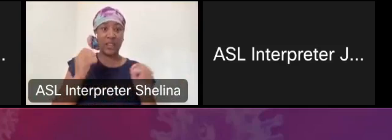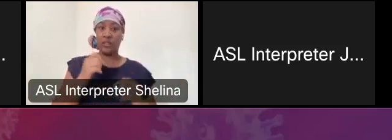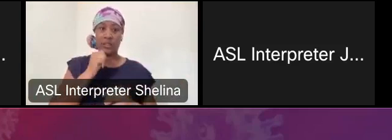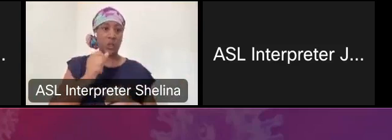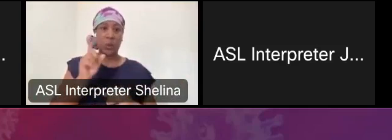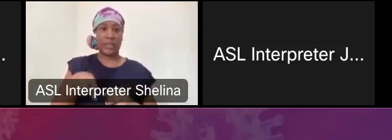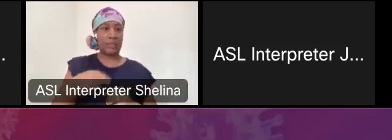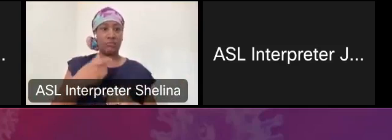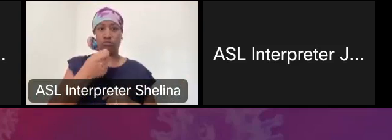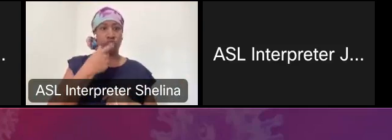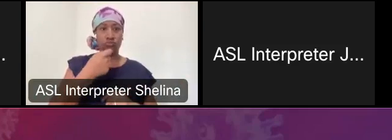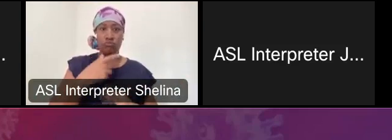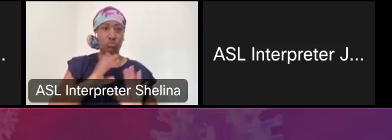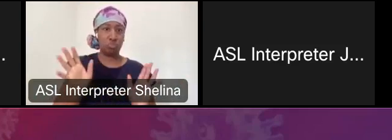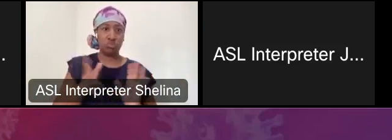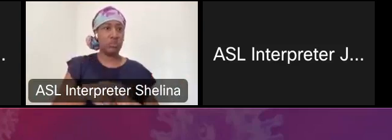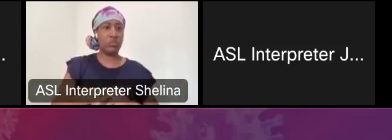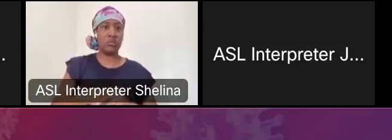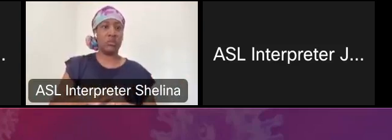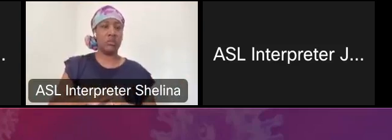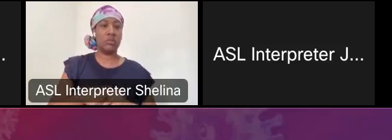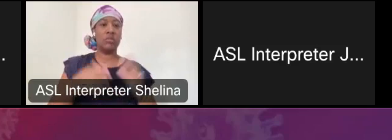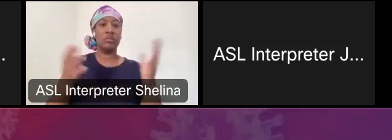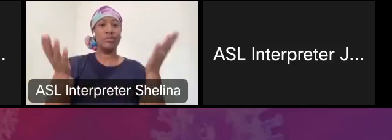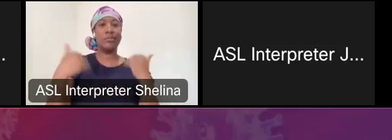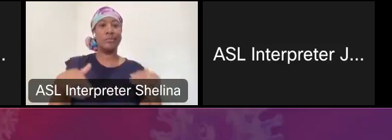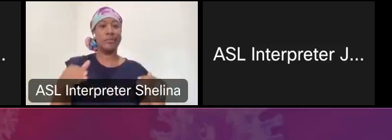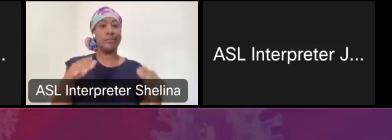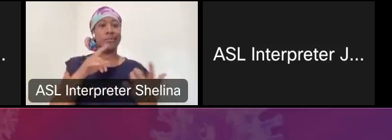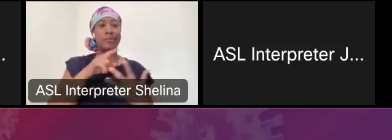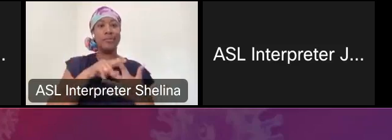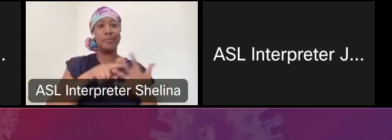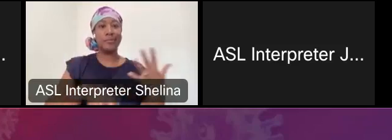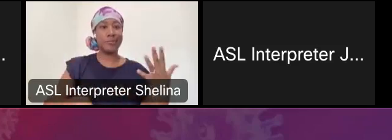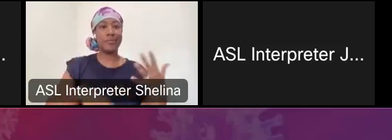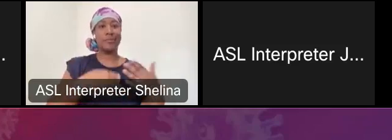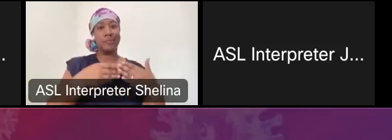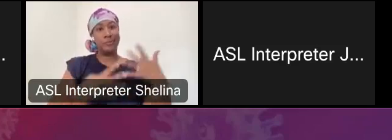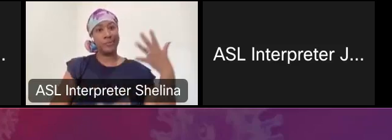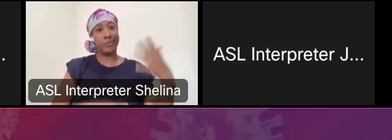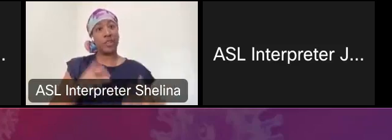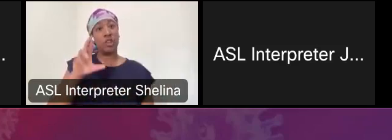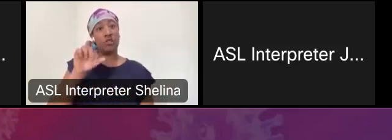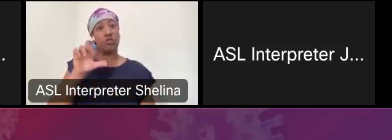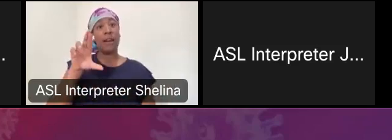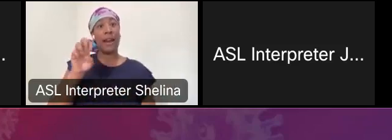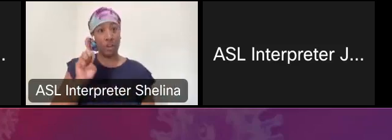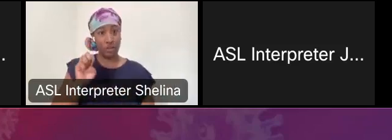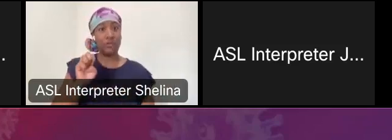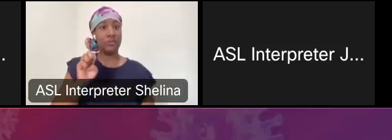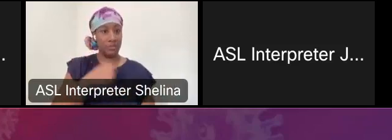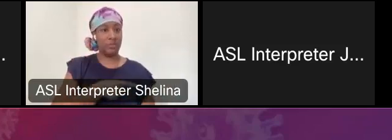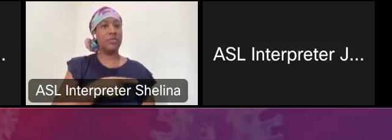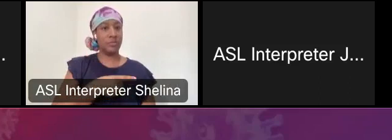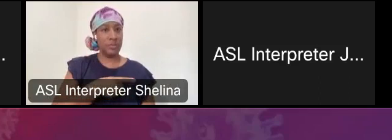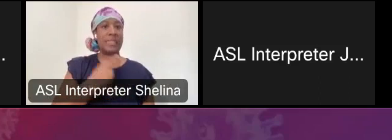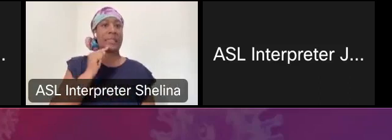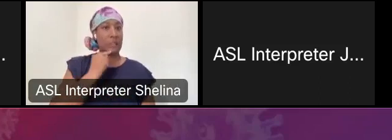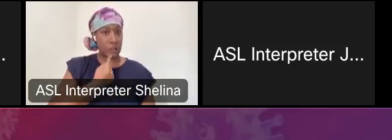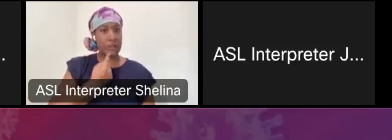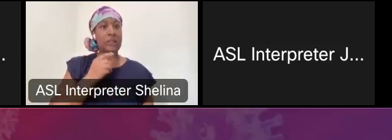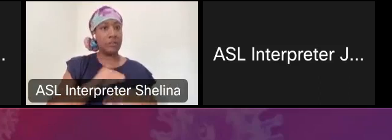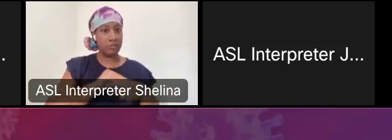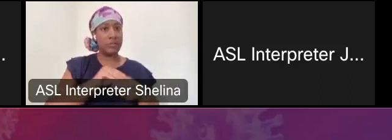Next here are more details and some very rare, but serious adverse effects with covert 19 vaccines.